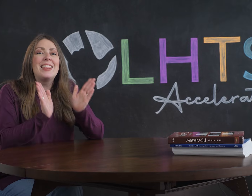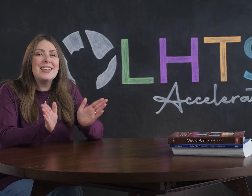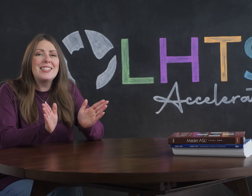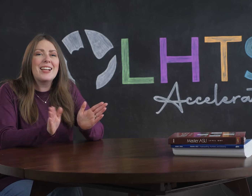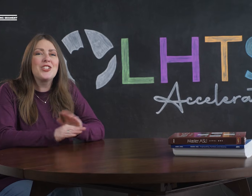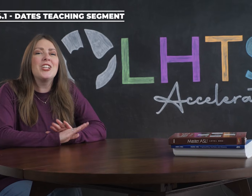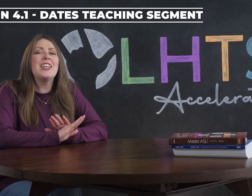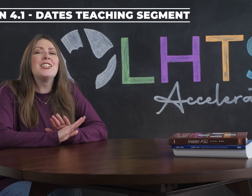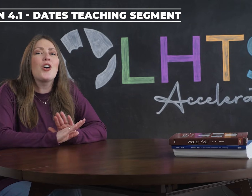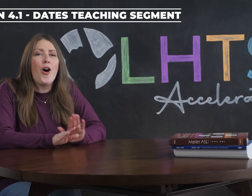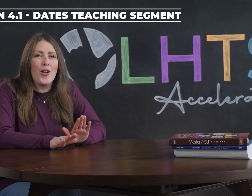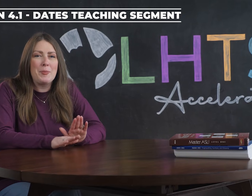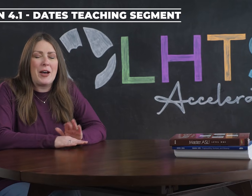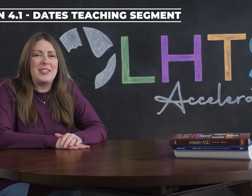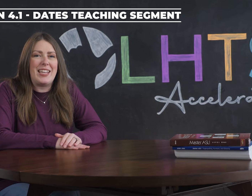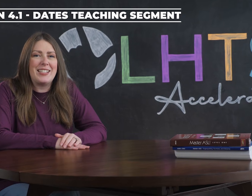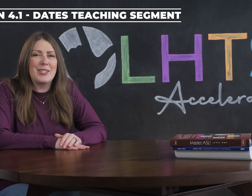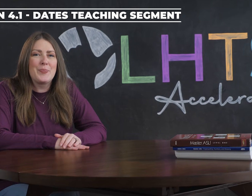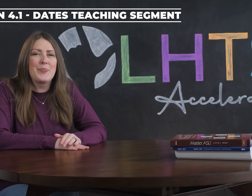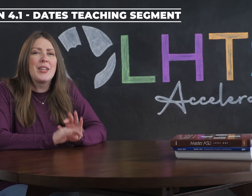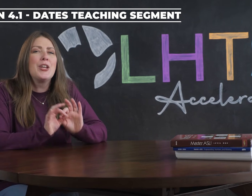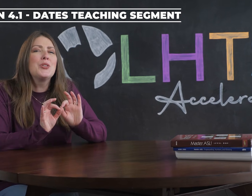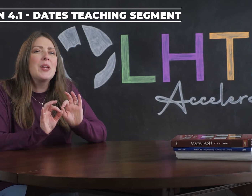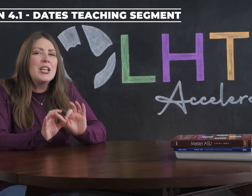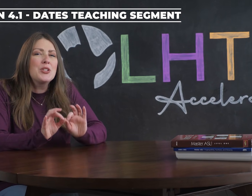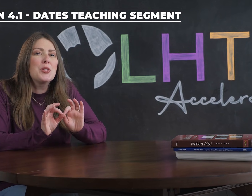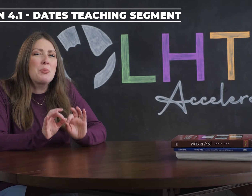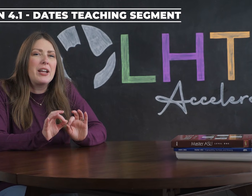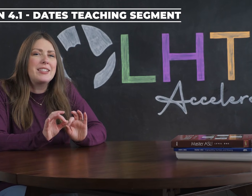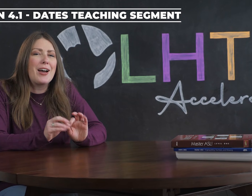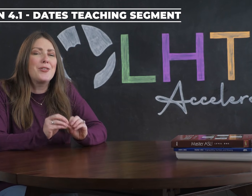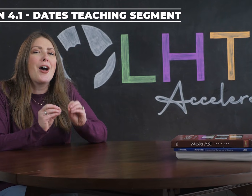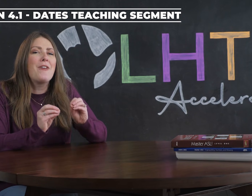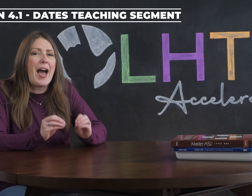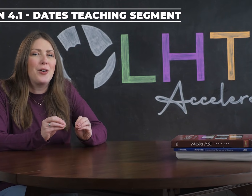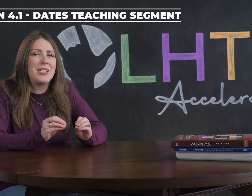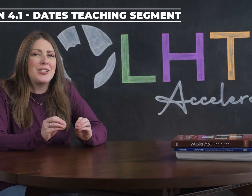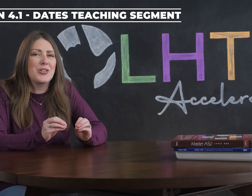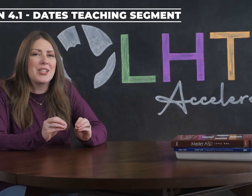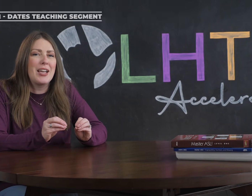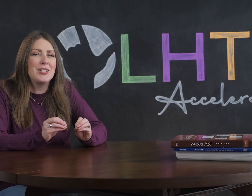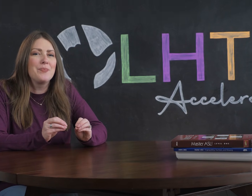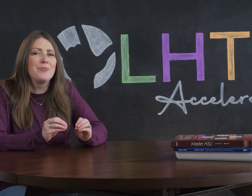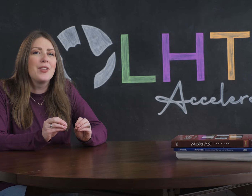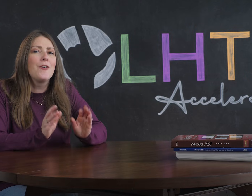This section is all about dates. So here's the breakdown of how dates are signed